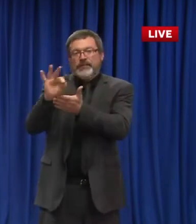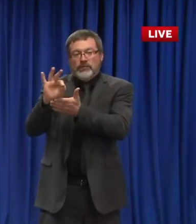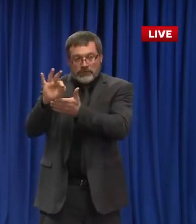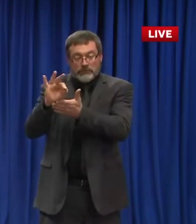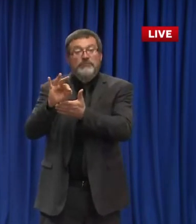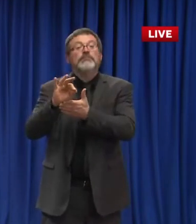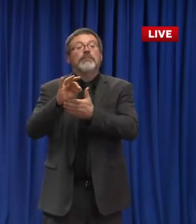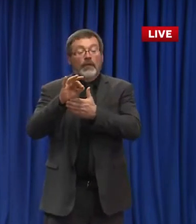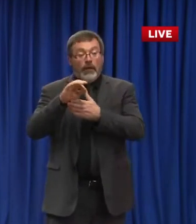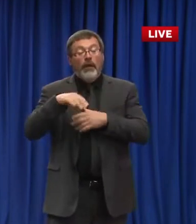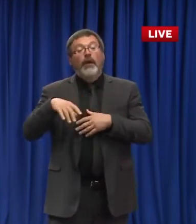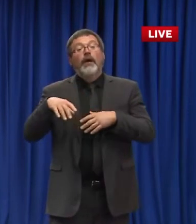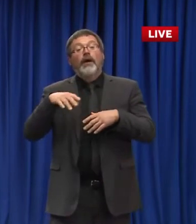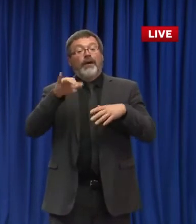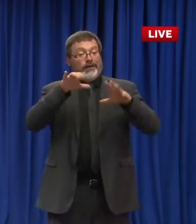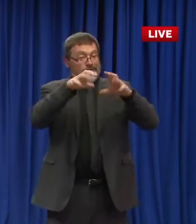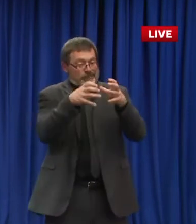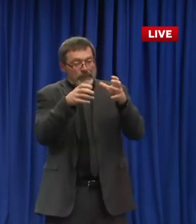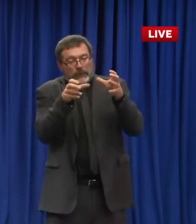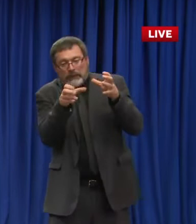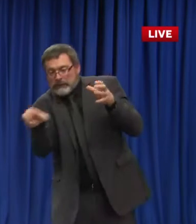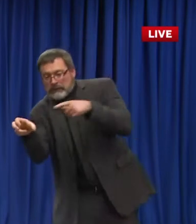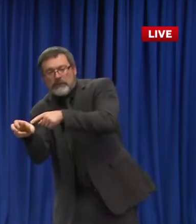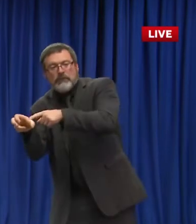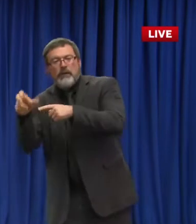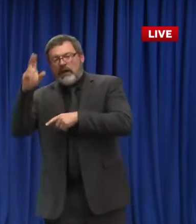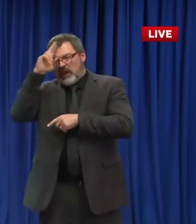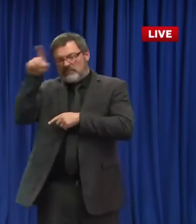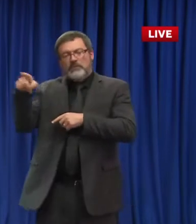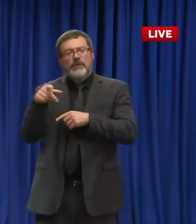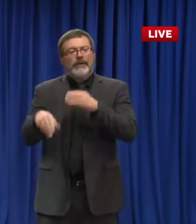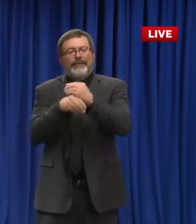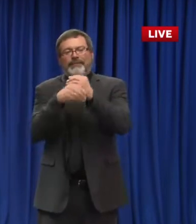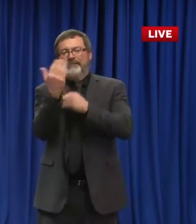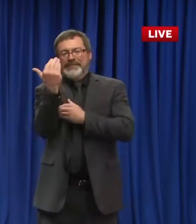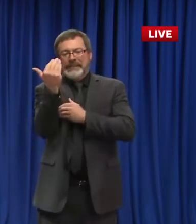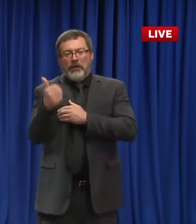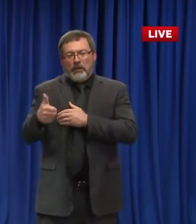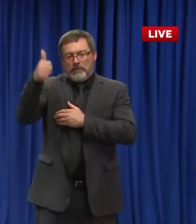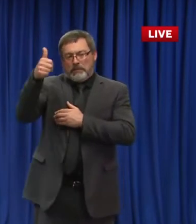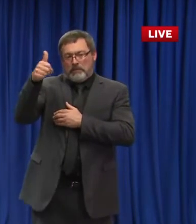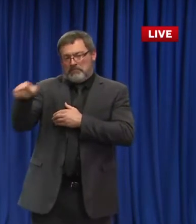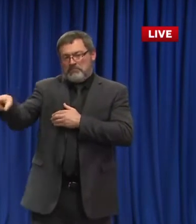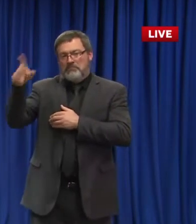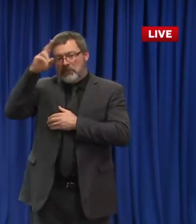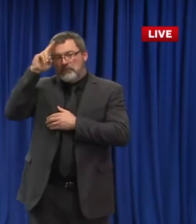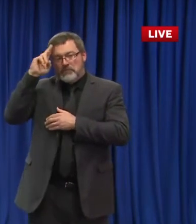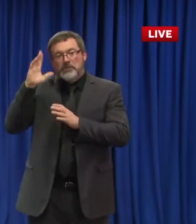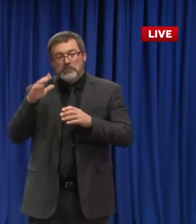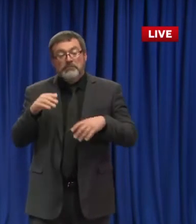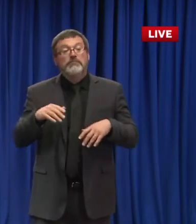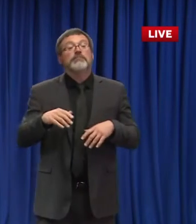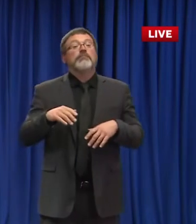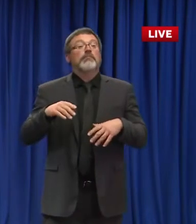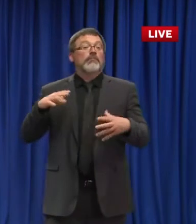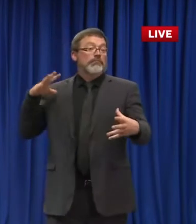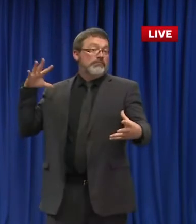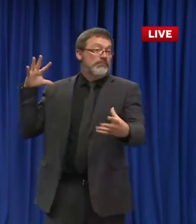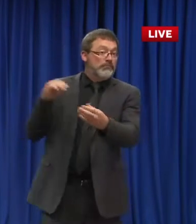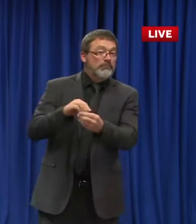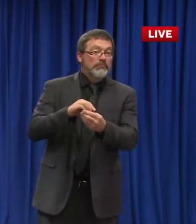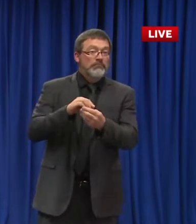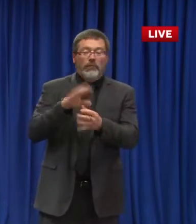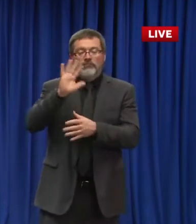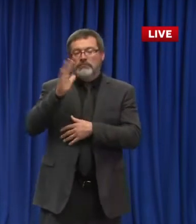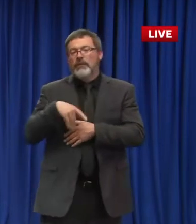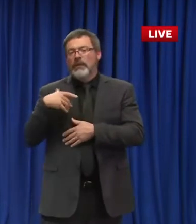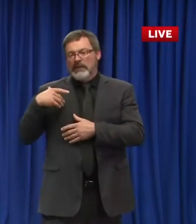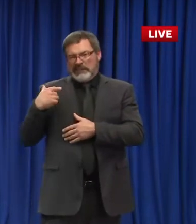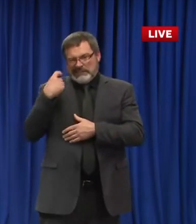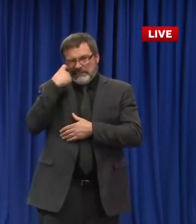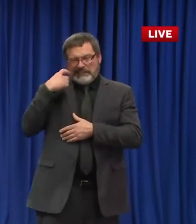THERE ARE AN ADDITIONAL 15 PEOPLE WHO HAVE BEEN HOSPITALIZED BRINGING THE TOTAL TO FOUR HUNDRED AND EIGHT PEOPLE NOW THAT HAVE BEEN HOSPITALIZED OVER THE COURSE OF THIS OUTBREAK